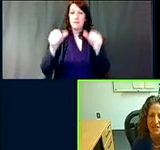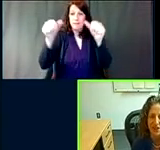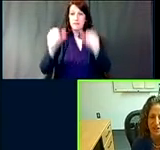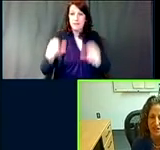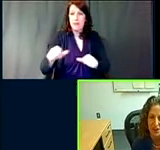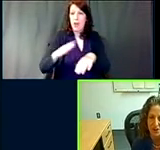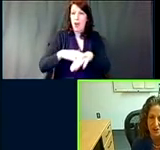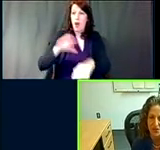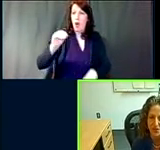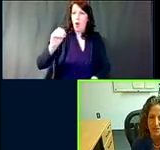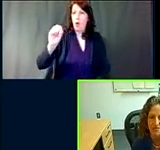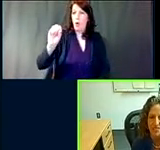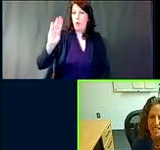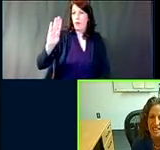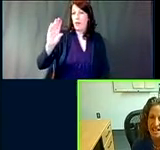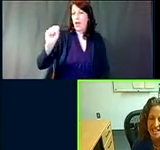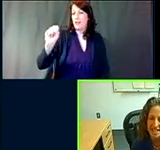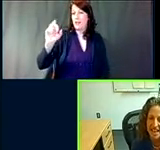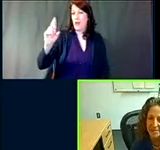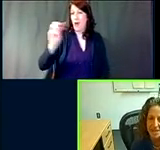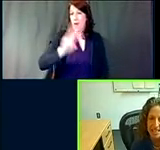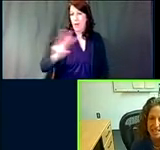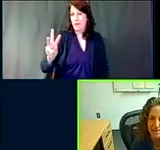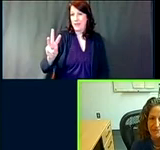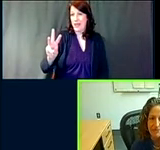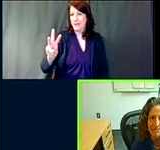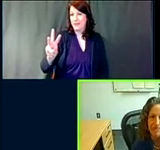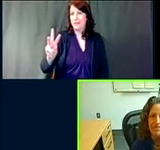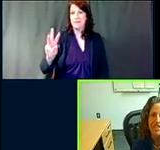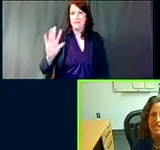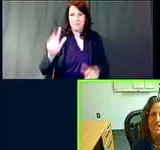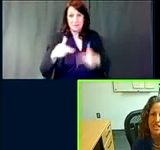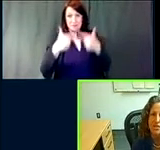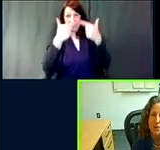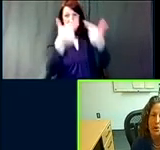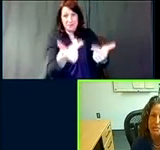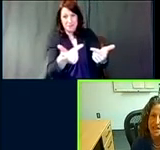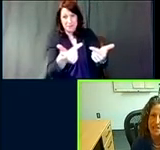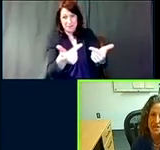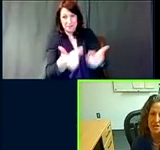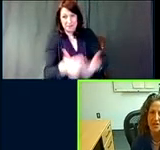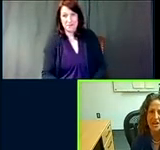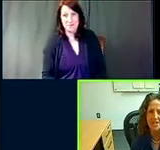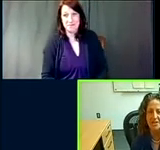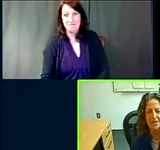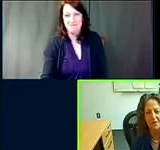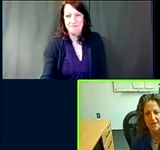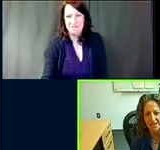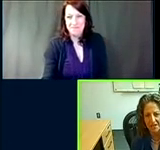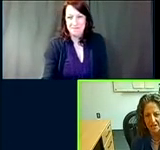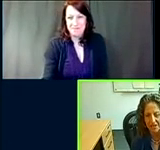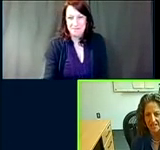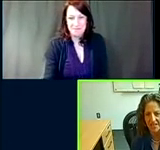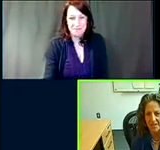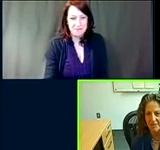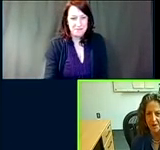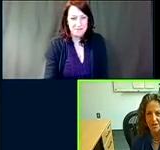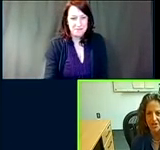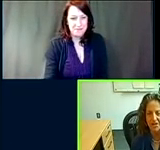EDIFICATION, ON THE OBSSR WEBSITE. IT'S VERY, VERY USEFUL. NEXT SLIDE PLEASE. SO WHAT MAKES THE CULTURE